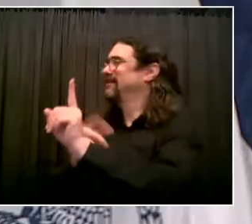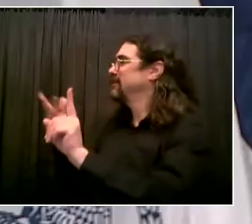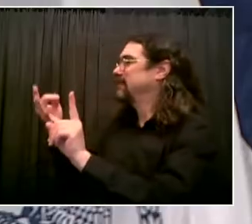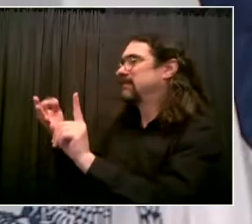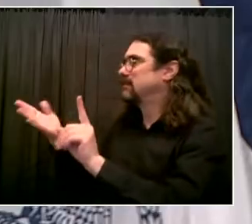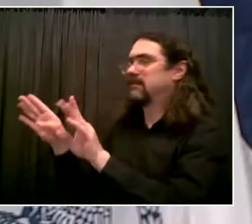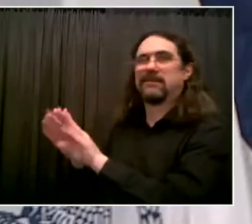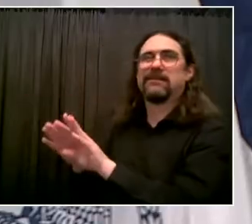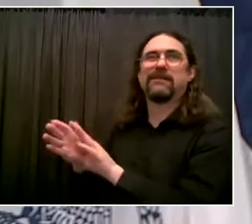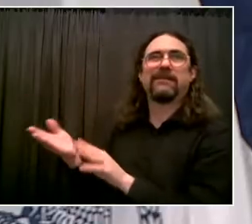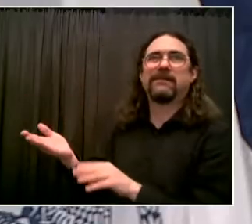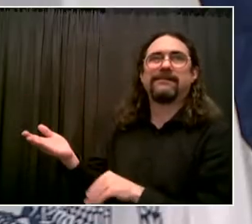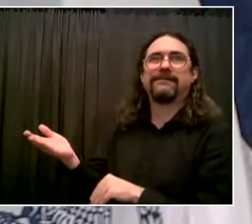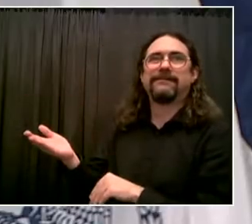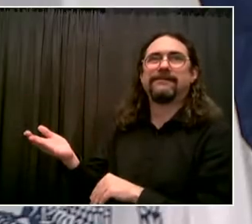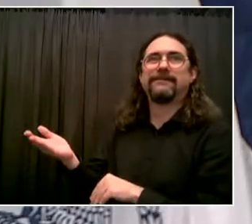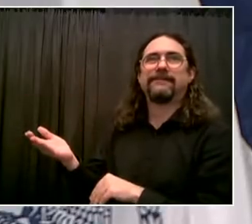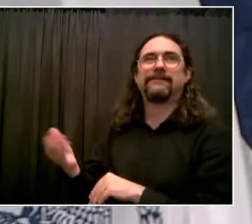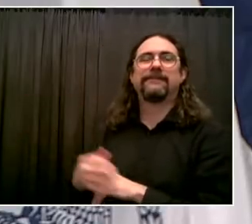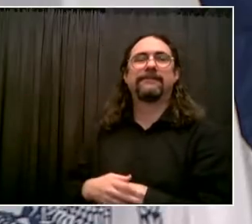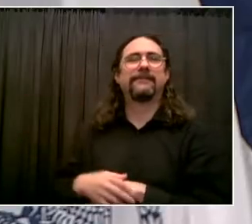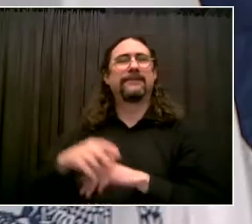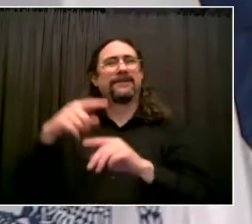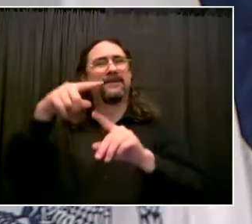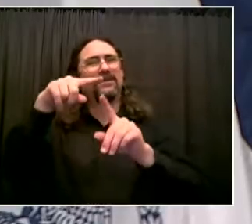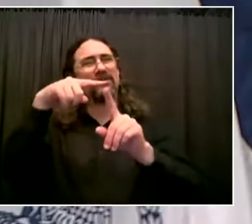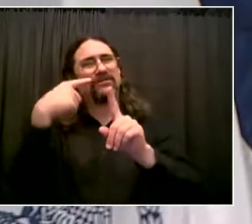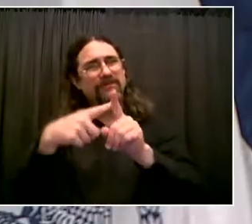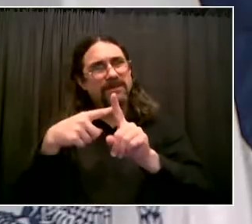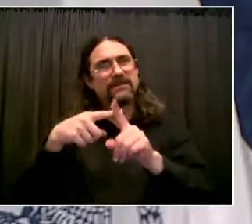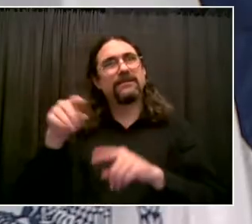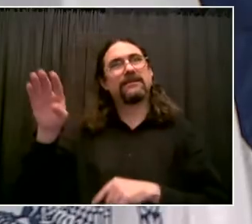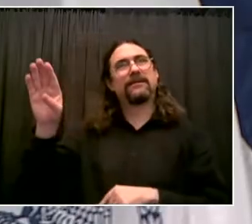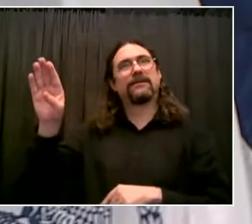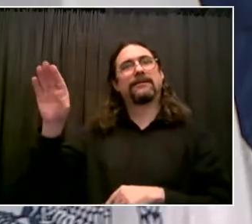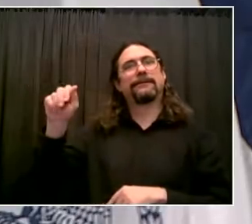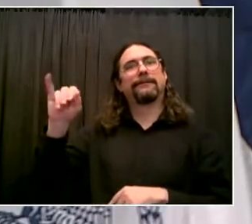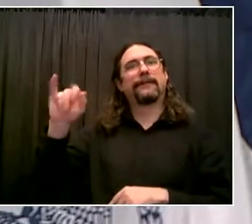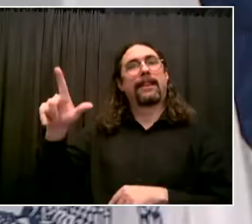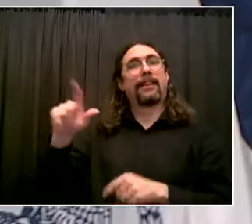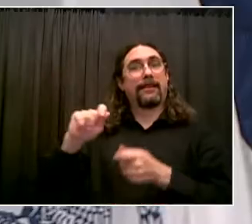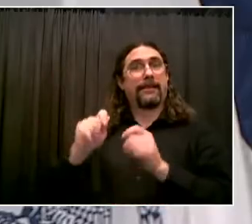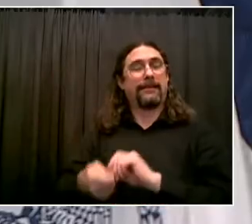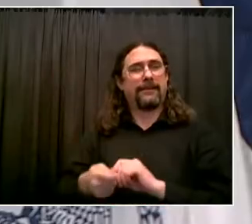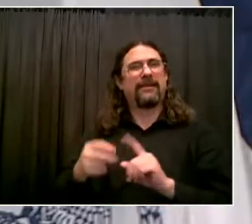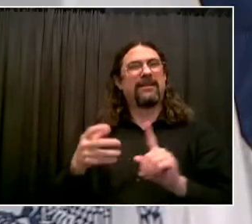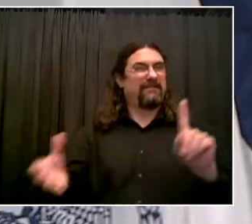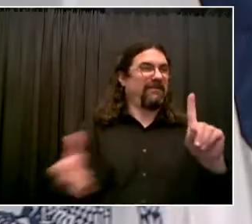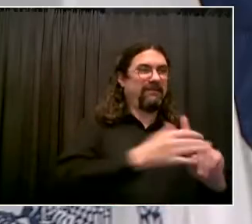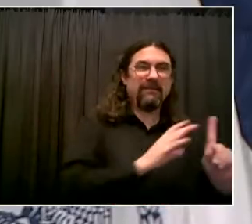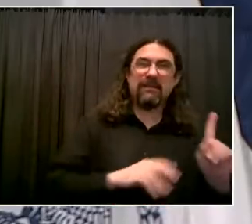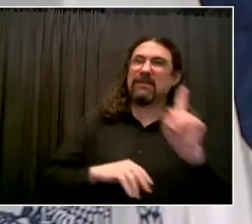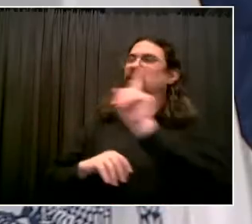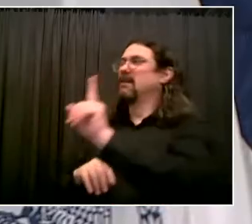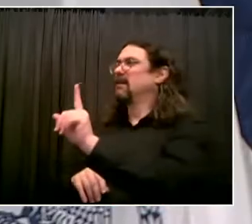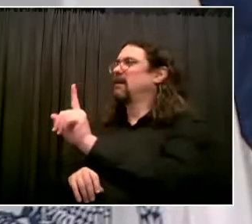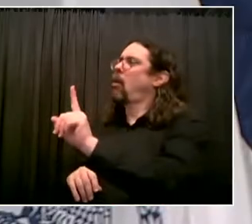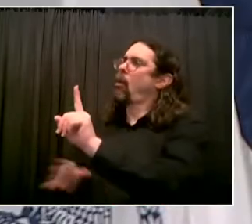ADMINISTRATION HAS SHOWN A BIG